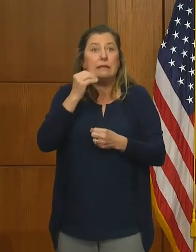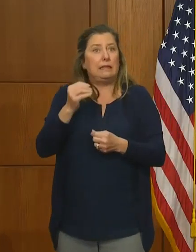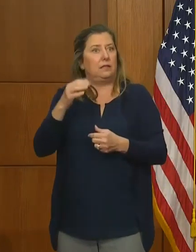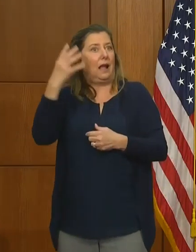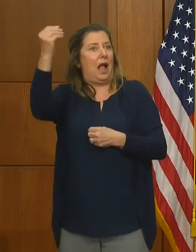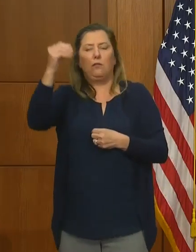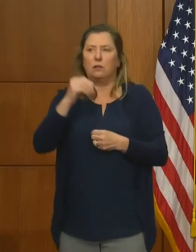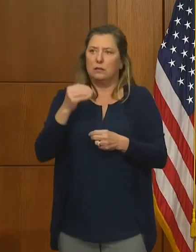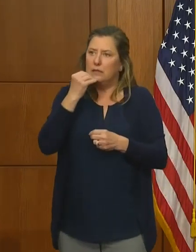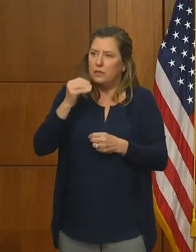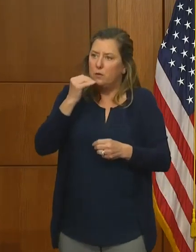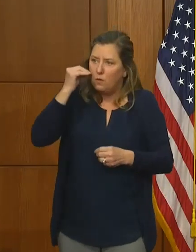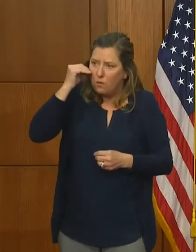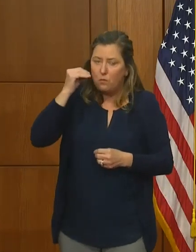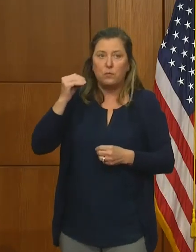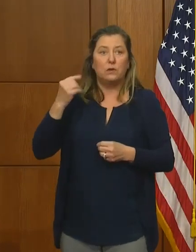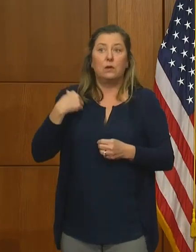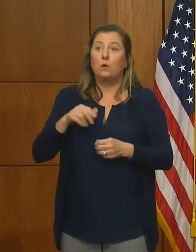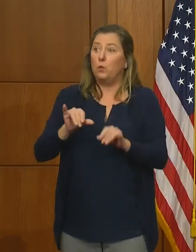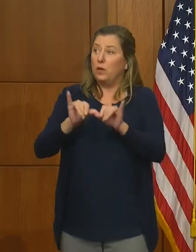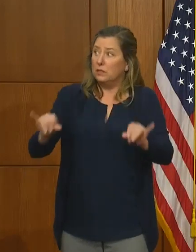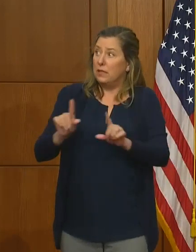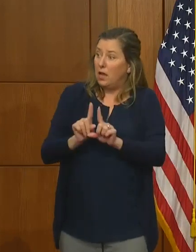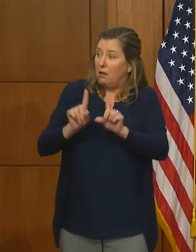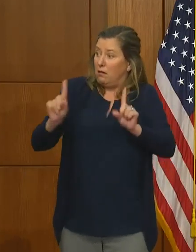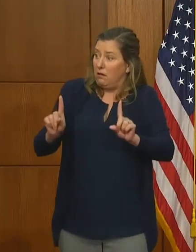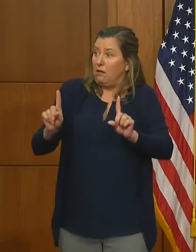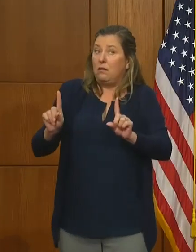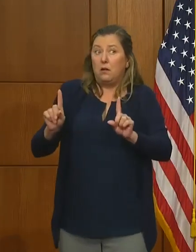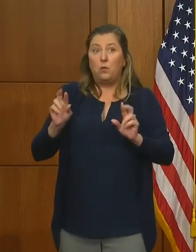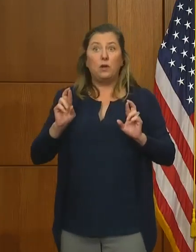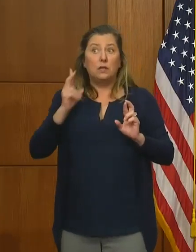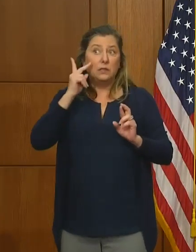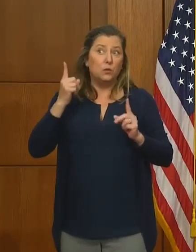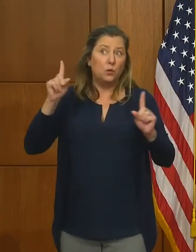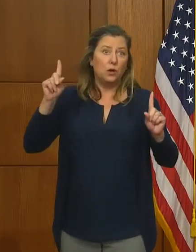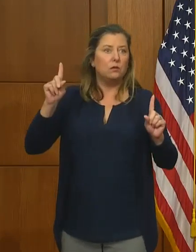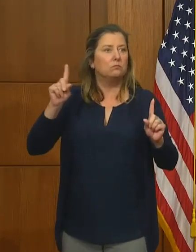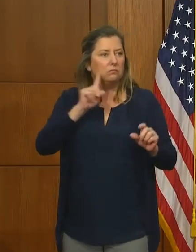STAYED SIX FEET APART AND WE